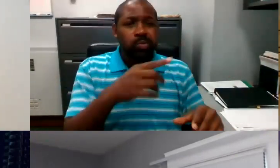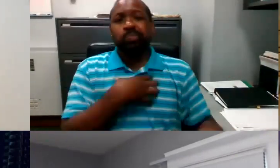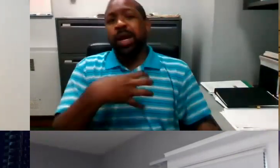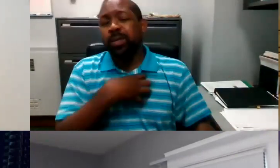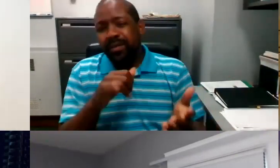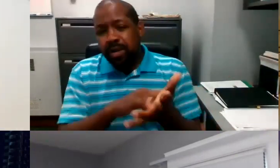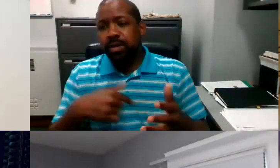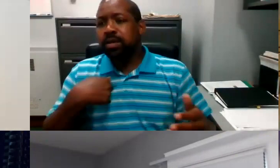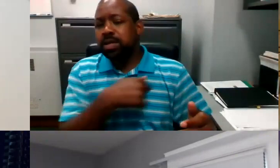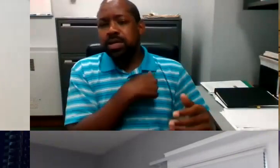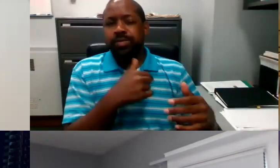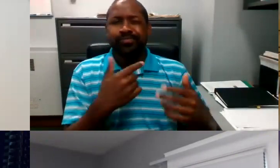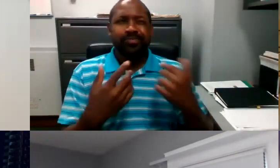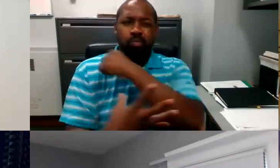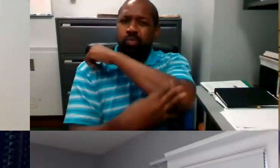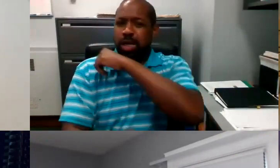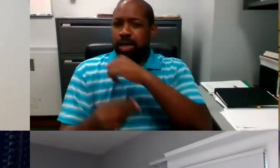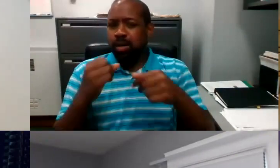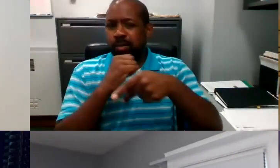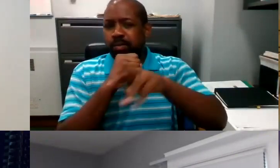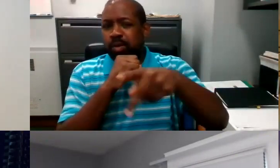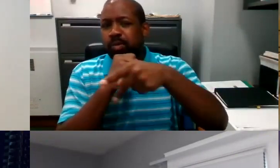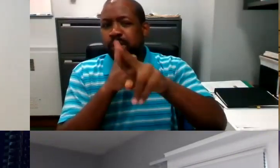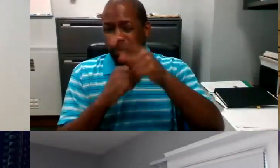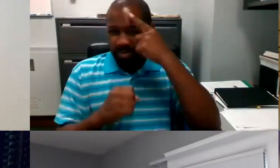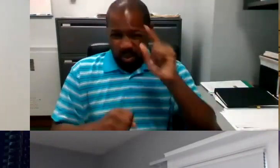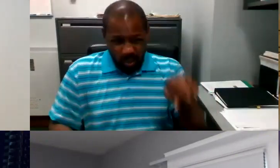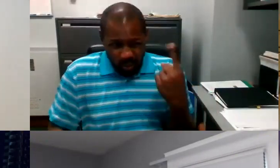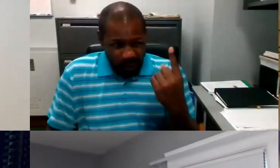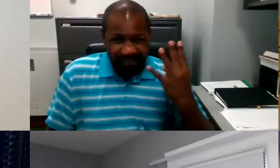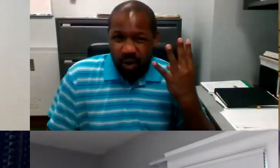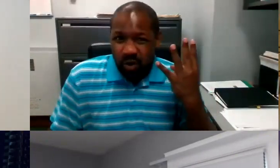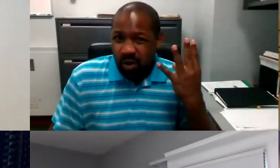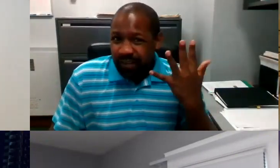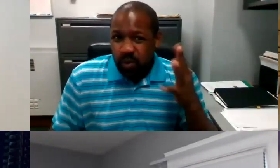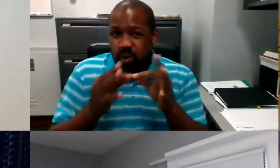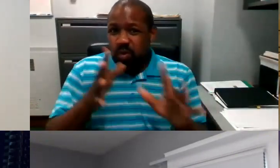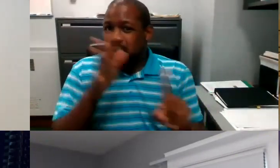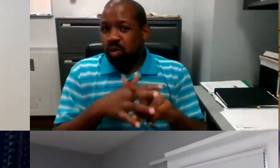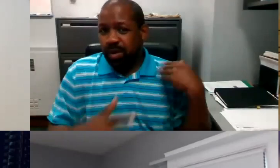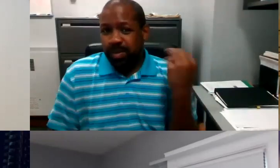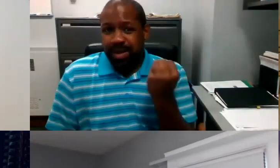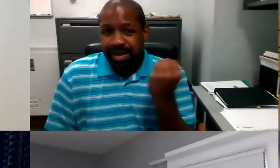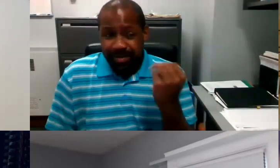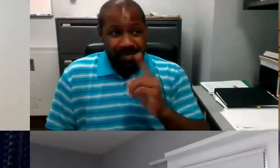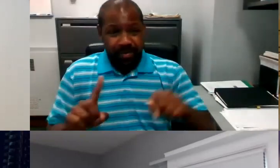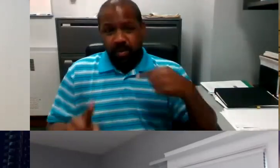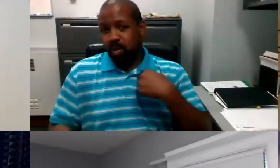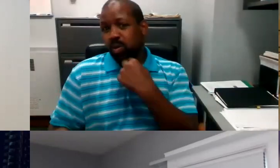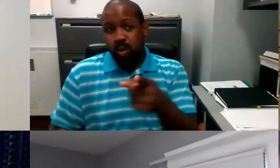AND BECAUSE THAT SYSTEM, THE COMPUTER SYSTEM WE HAVE, LIKE I SAID, IT'S GOOD BUT IT HASN'T BEEN SUPER EFFECTIVE. THAT'S AN AREA OF WEAKNESS.